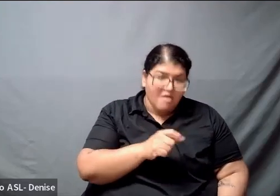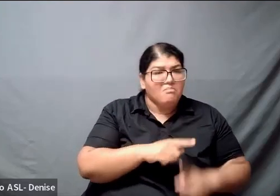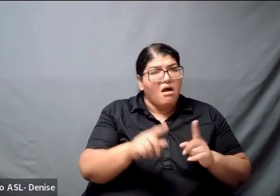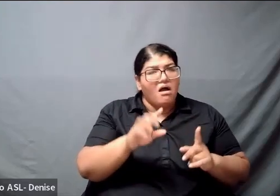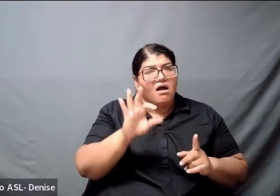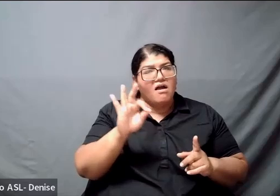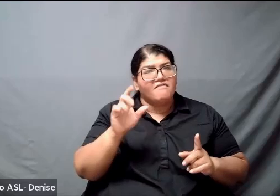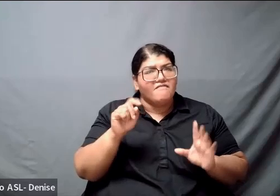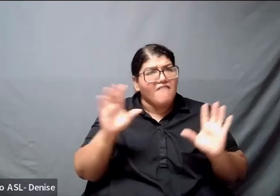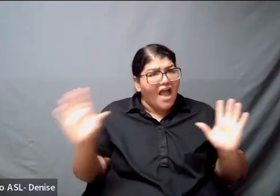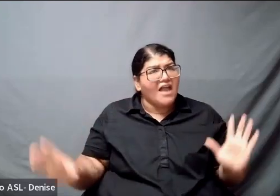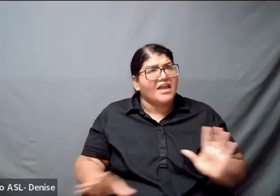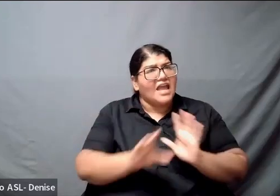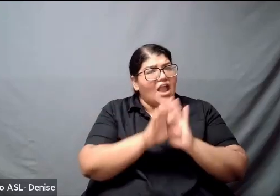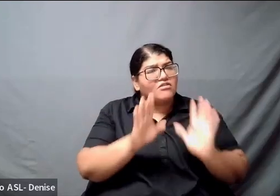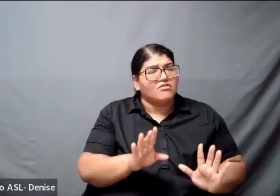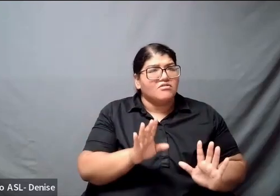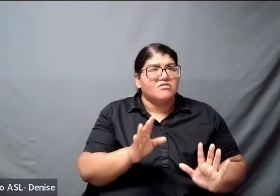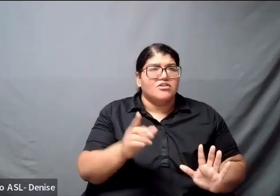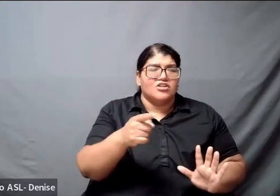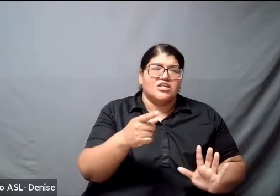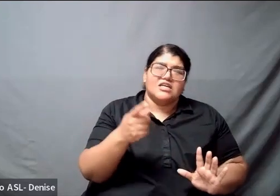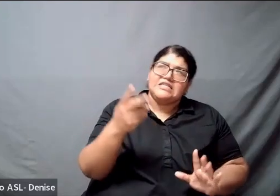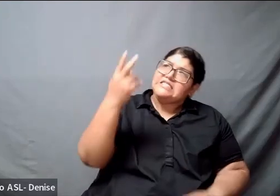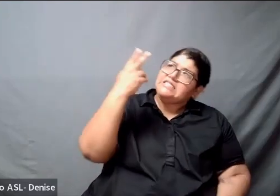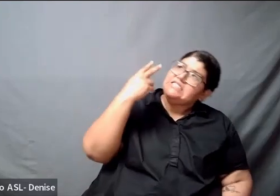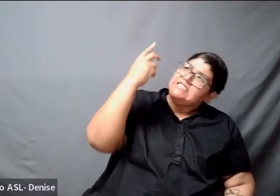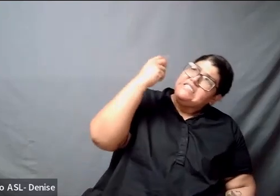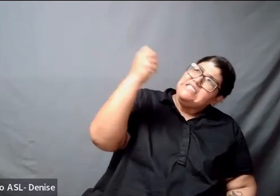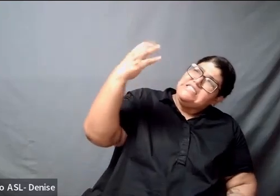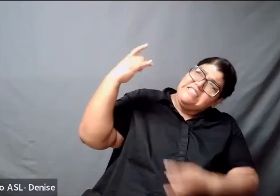She deals with a whole lot of fat hatred from her mom in the first half and it,